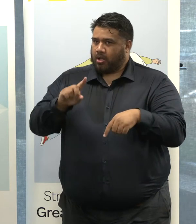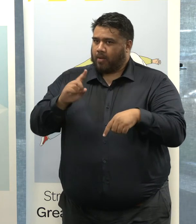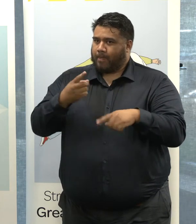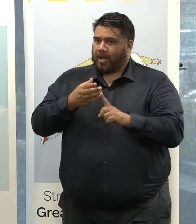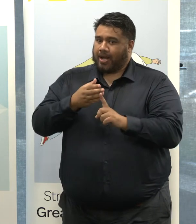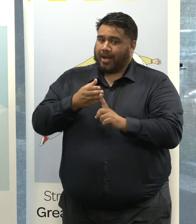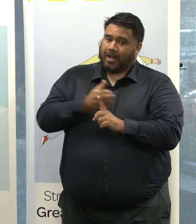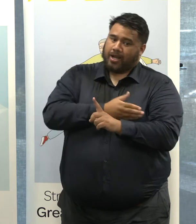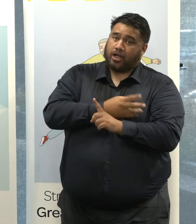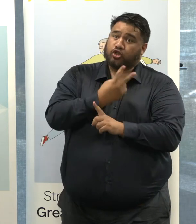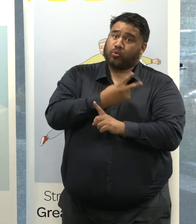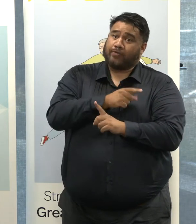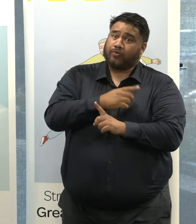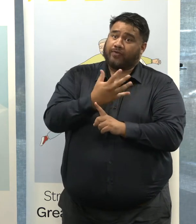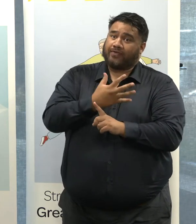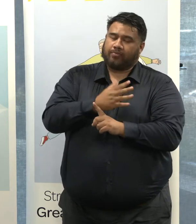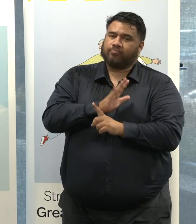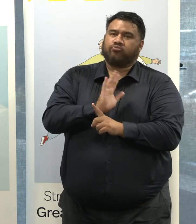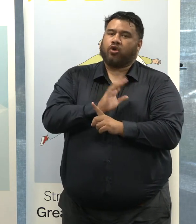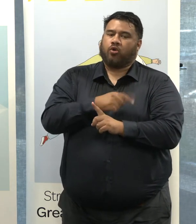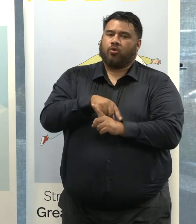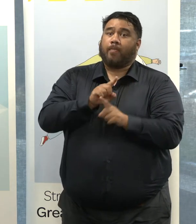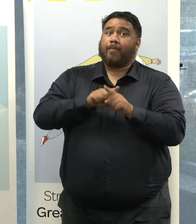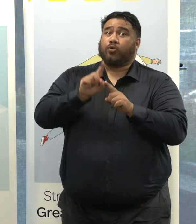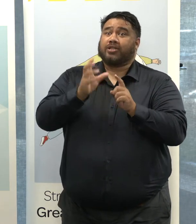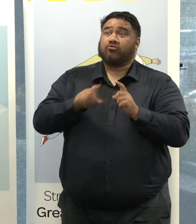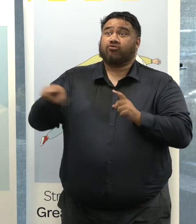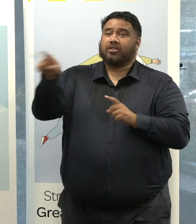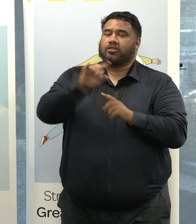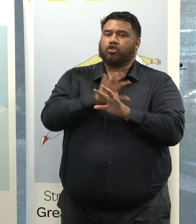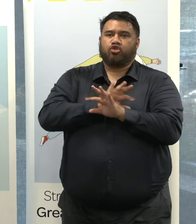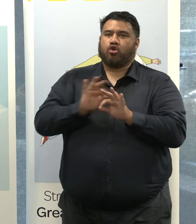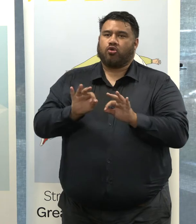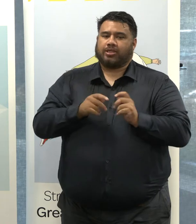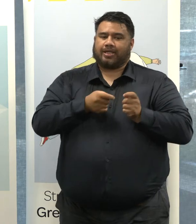17-year-olds, so routinely available if they want to get